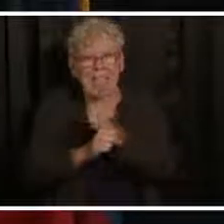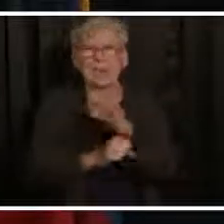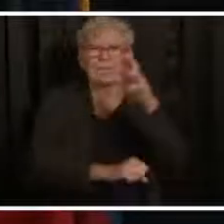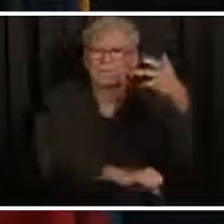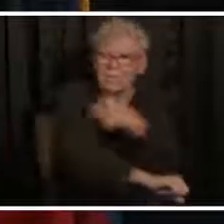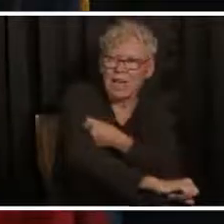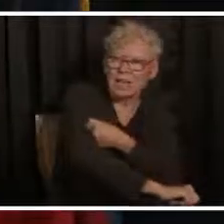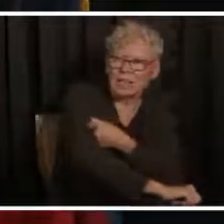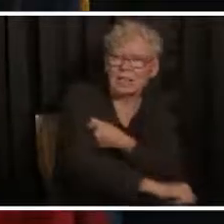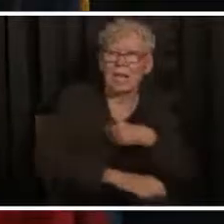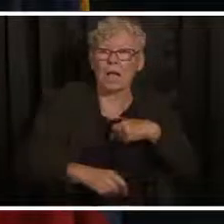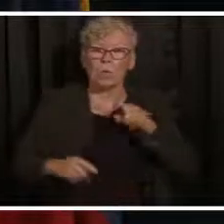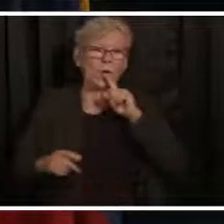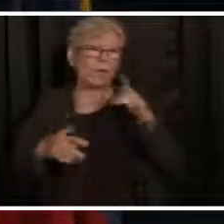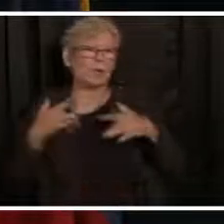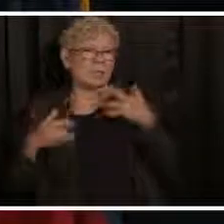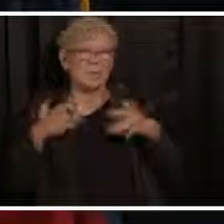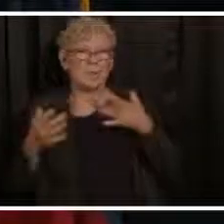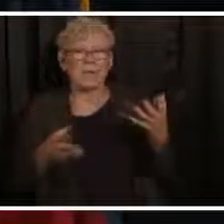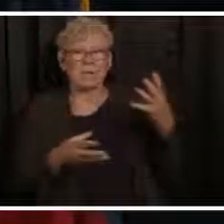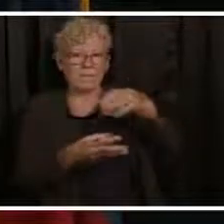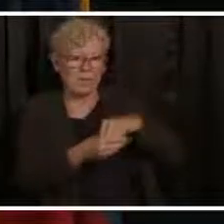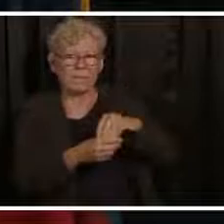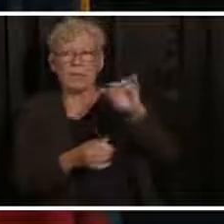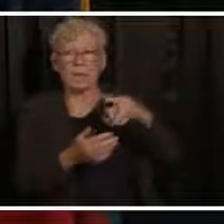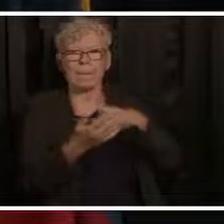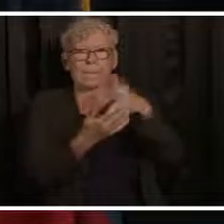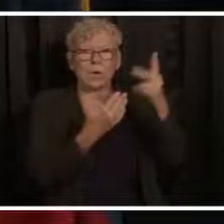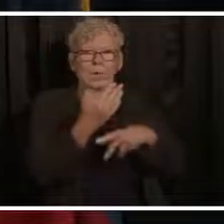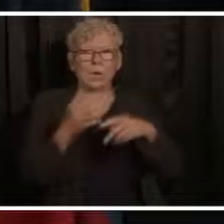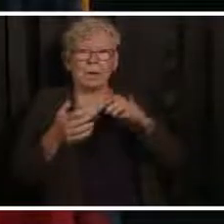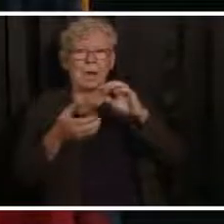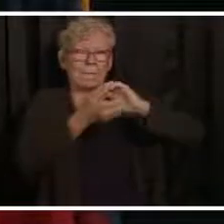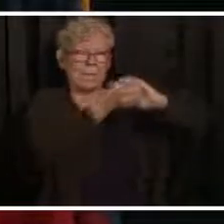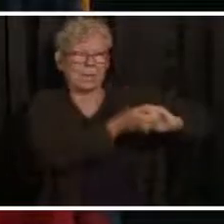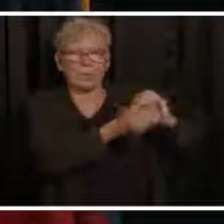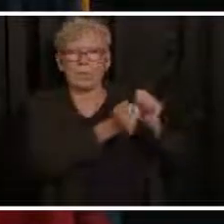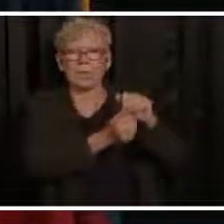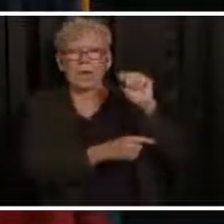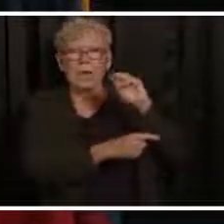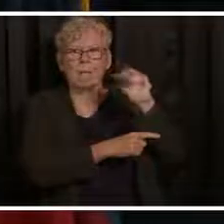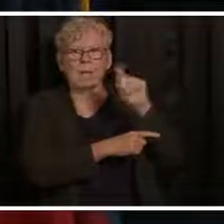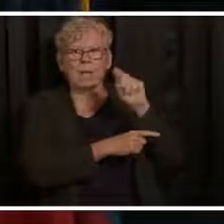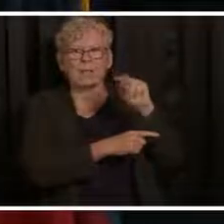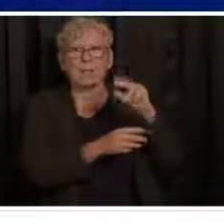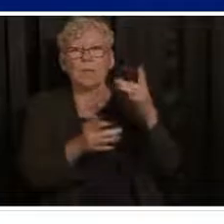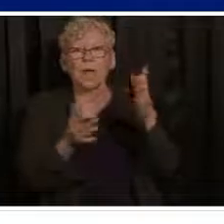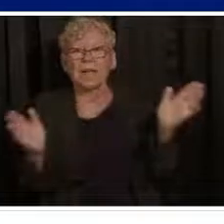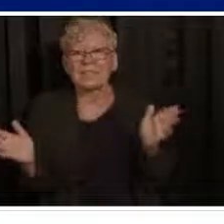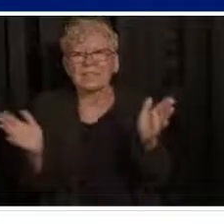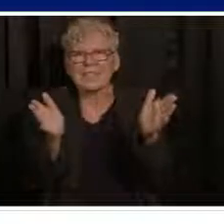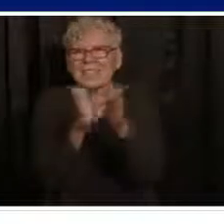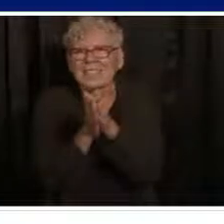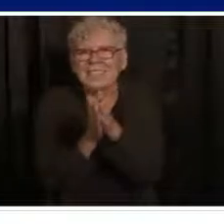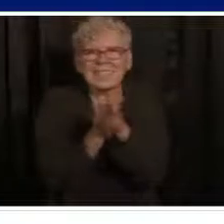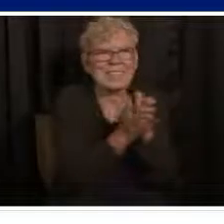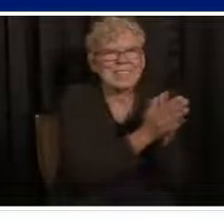of a program with Amazon to create more incentives for our students to get a vaccination. Now, in the past, we've